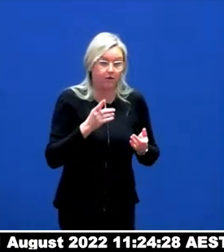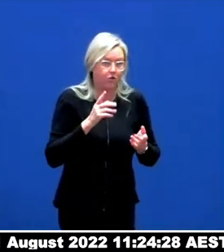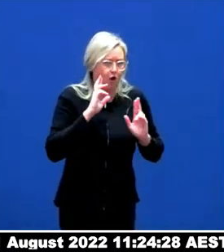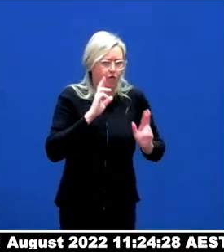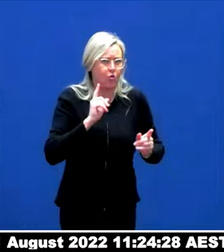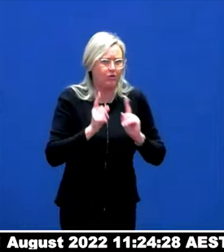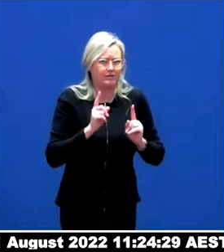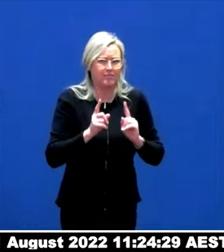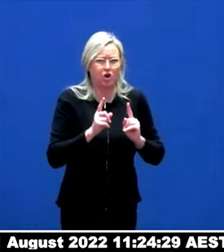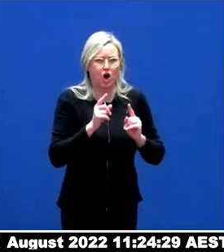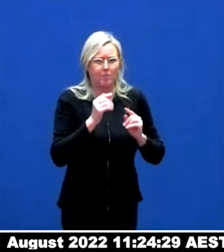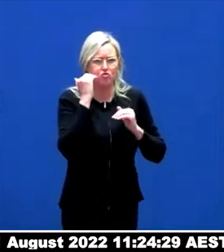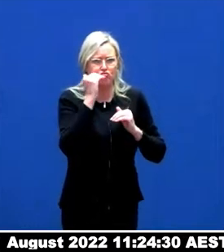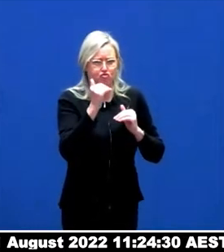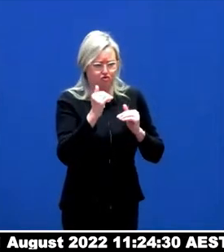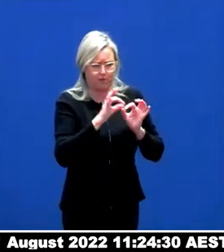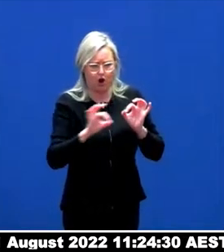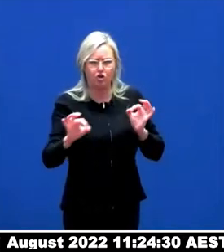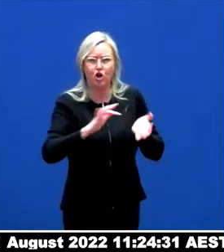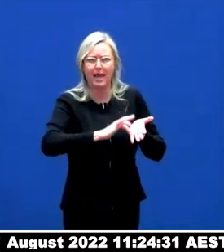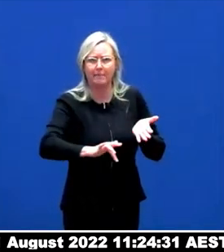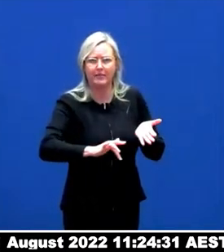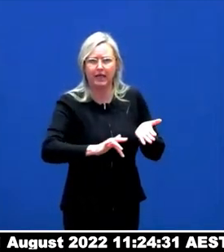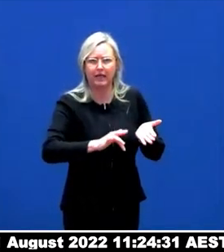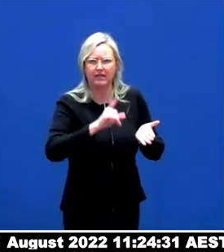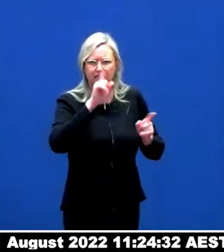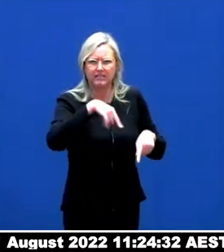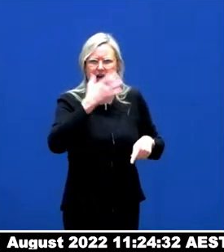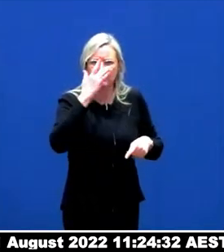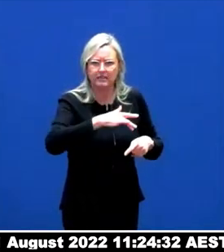a time being, and they said you have to clear this smell out.